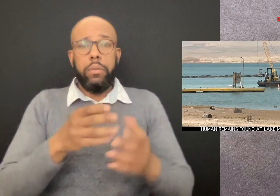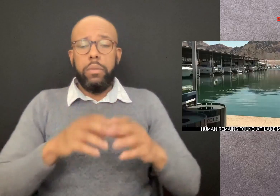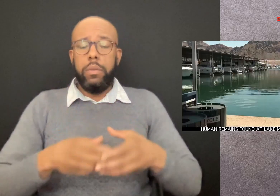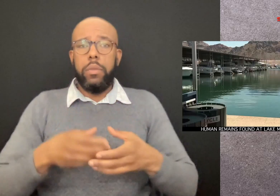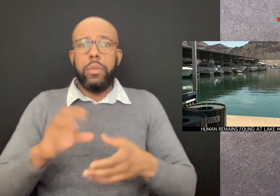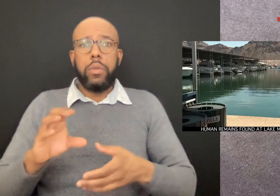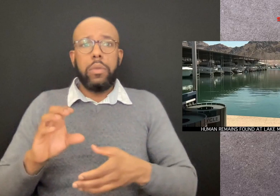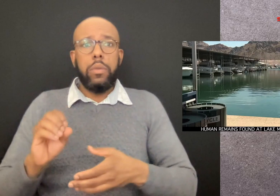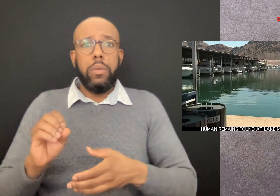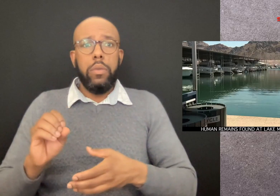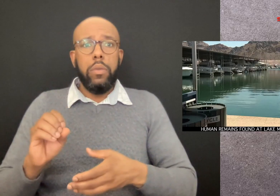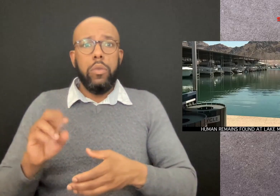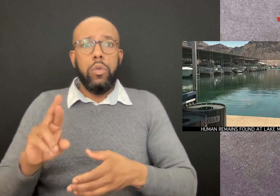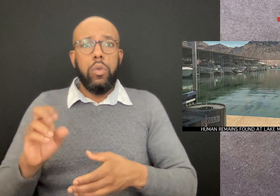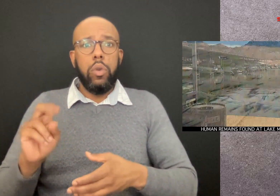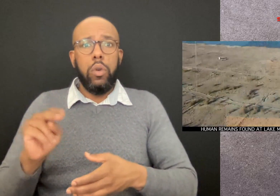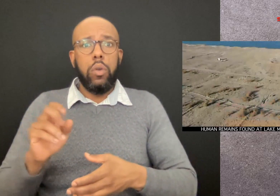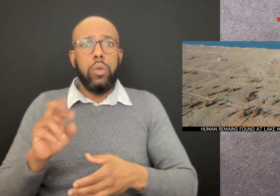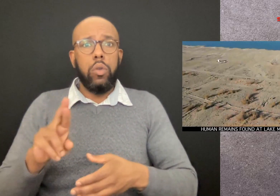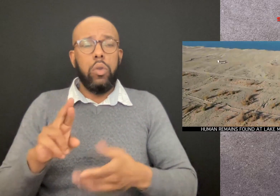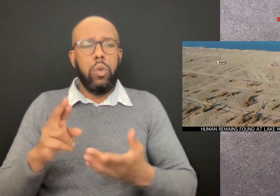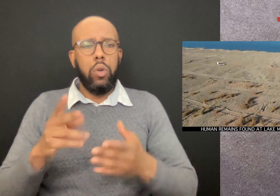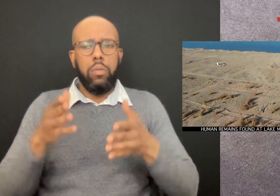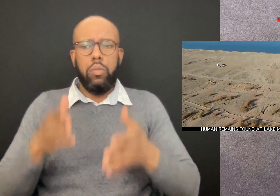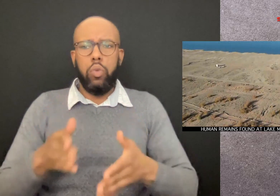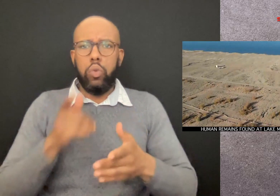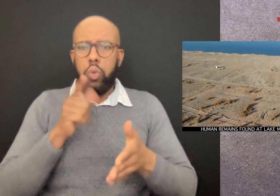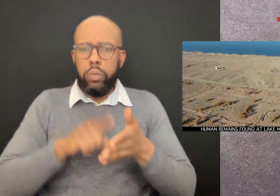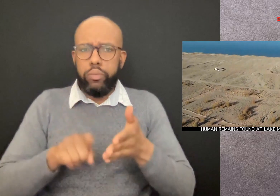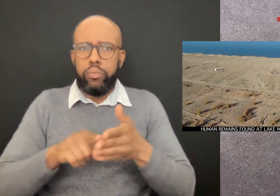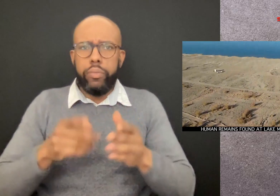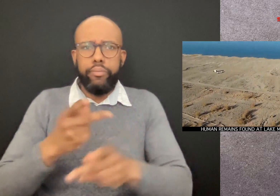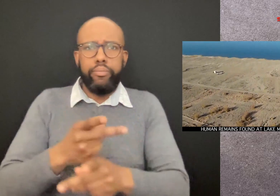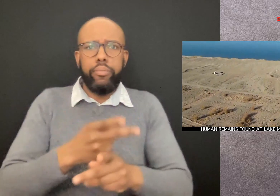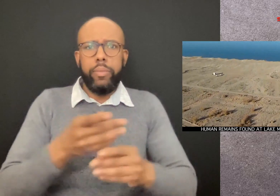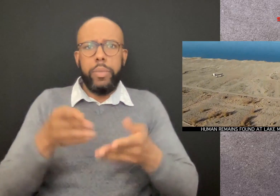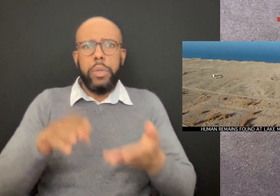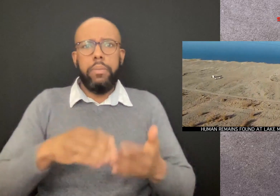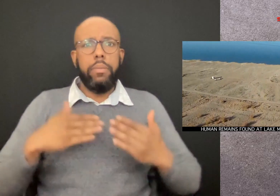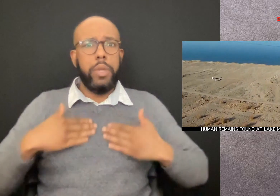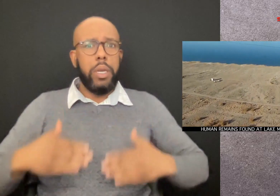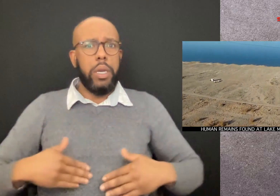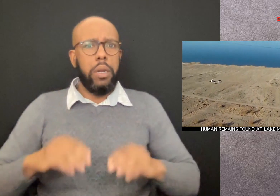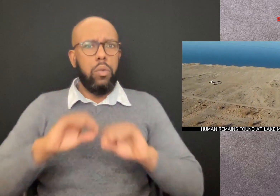In fact, the coroner's office handling the discoveries. This year's says many of the remains are